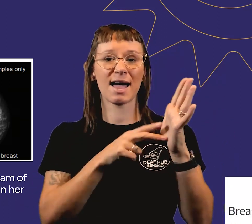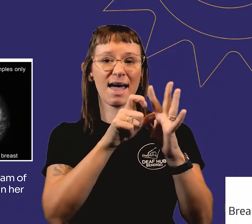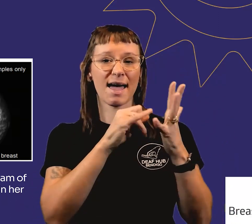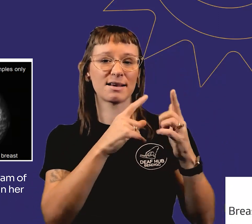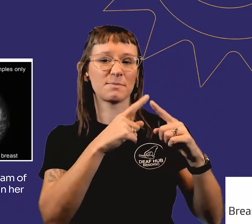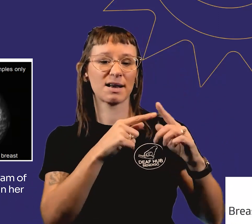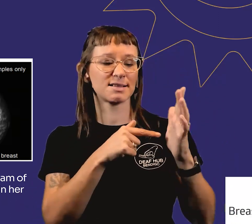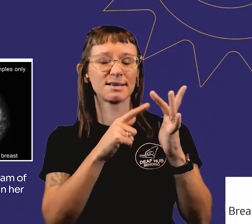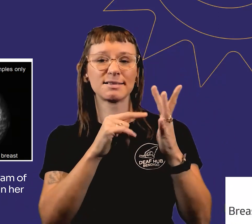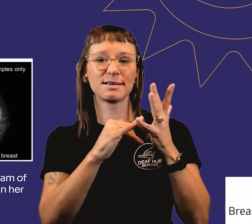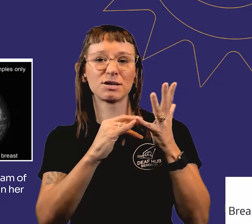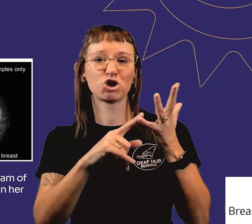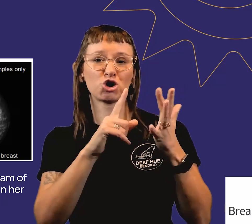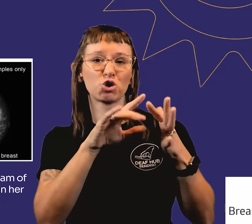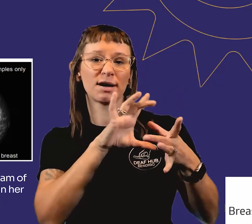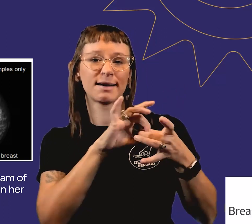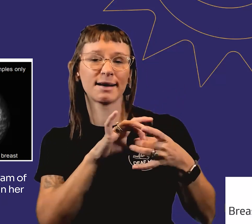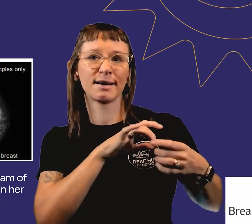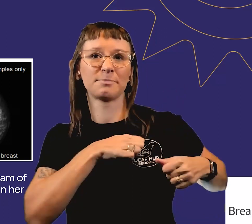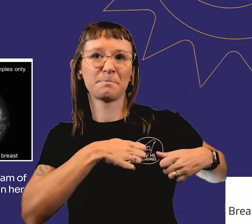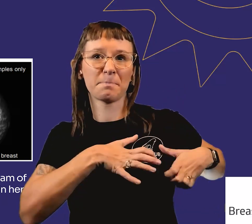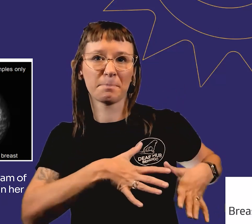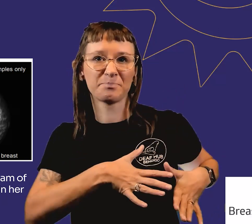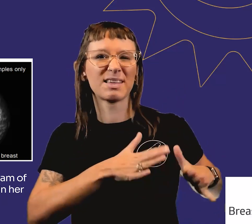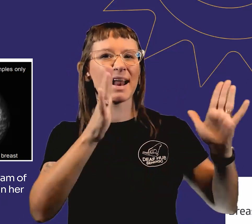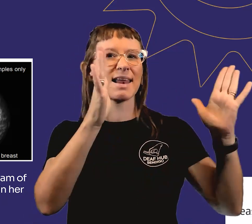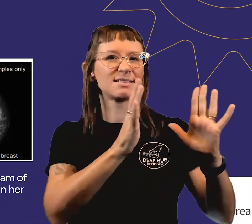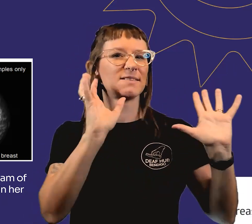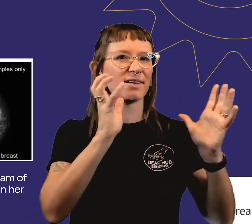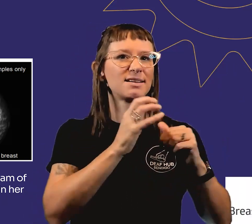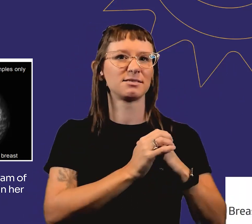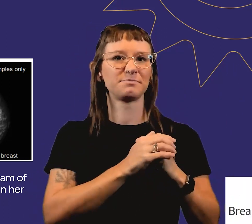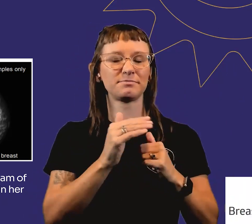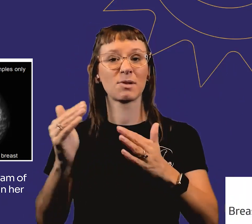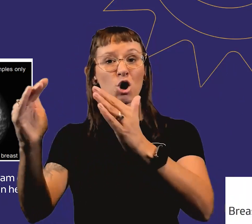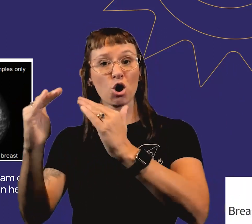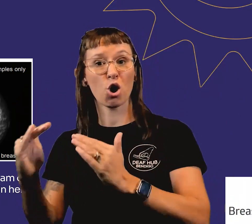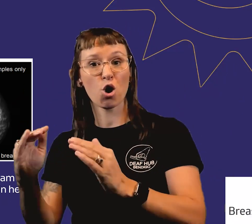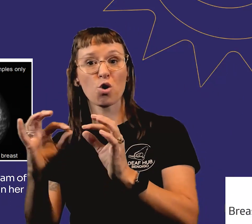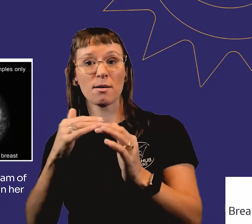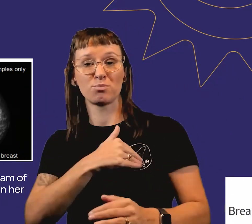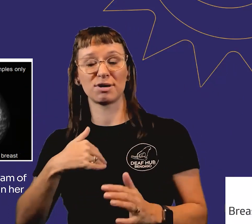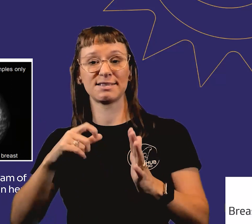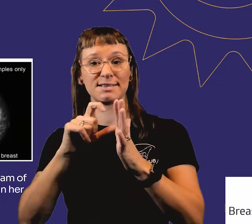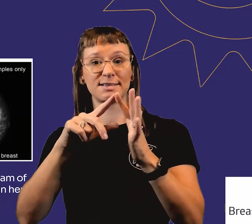is a greater amount of fat compared to breast and connective tissue. A mammogram is still the